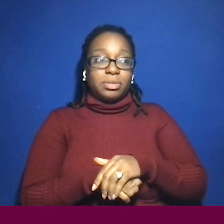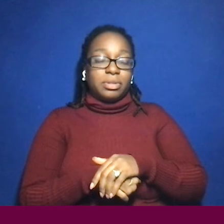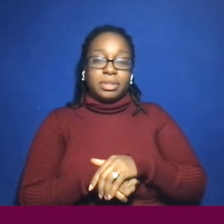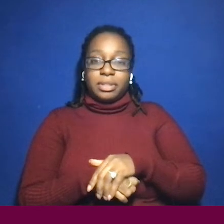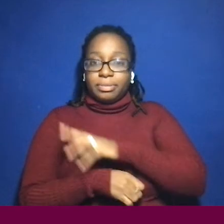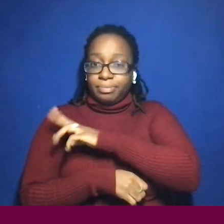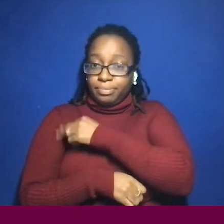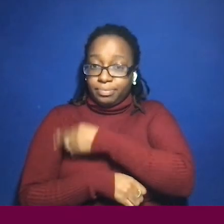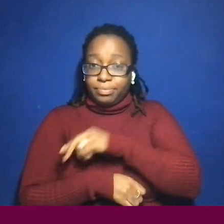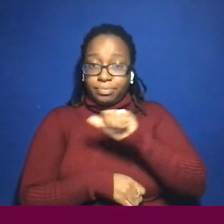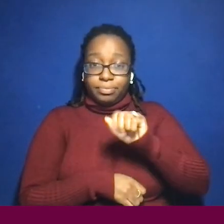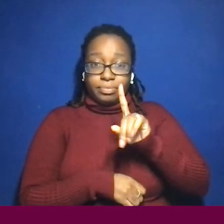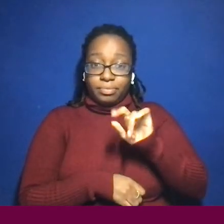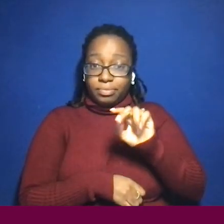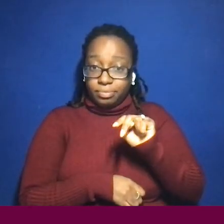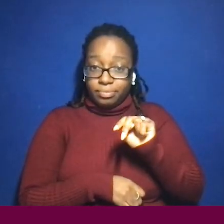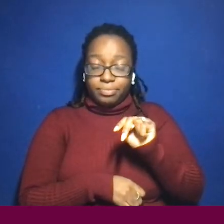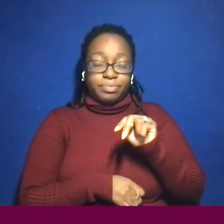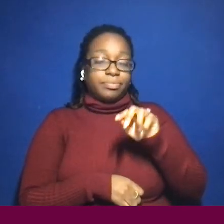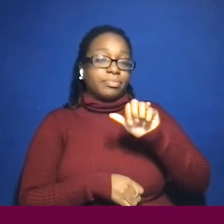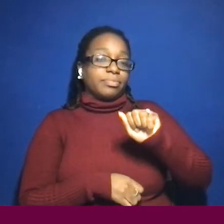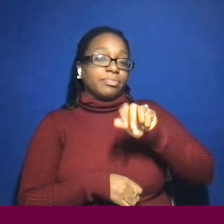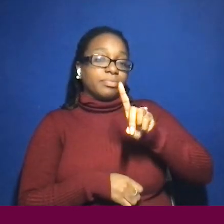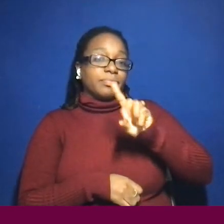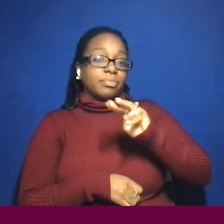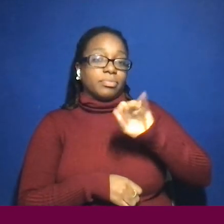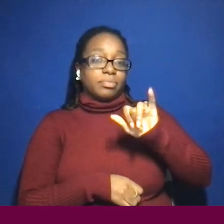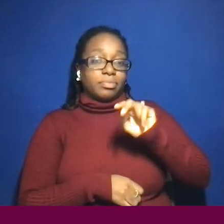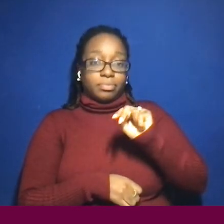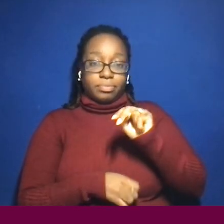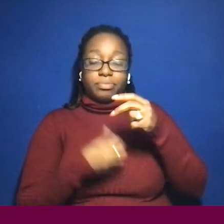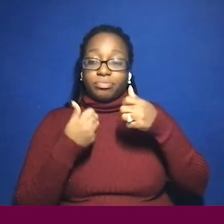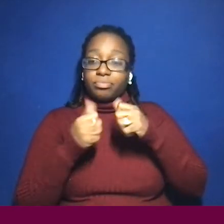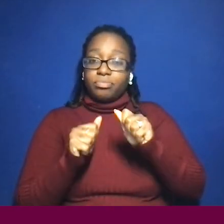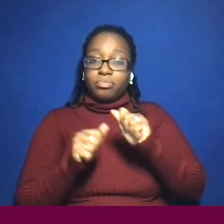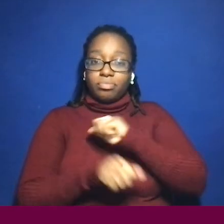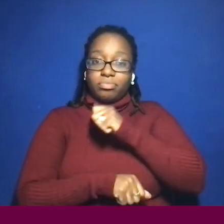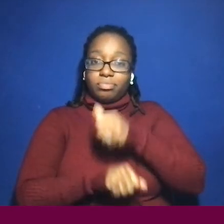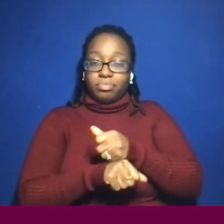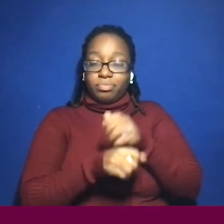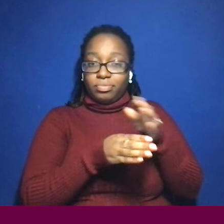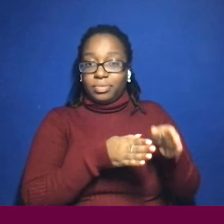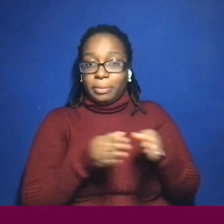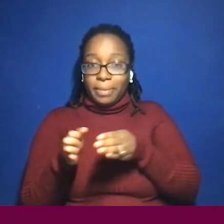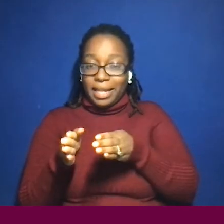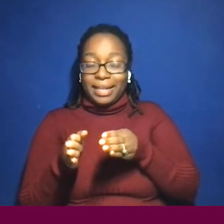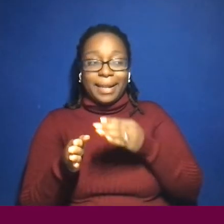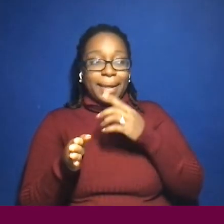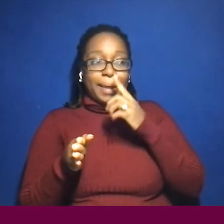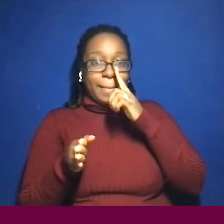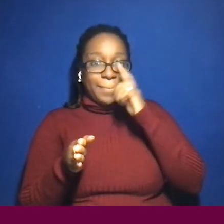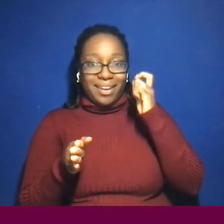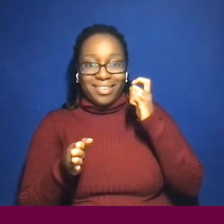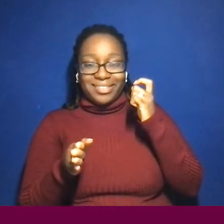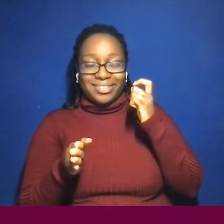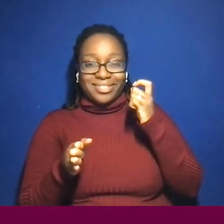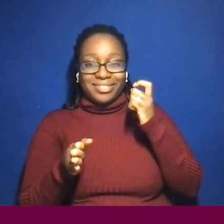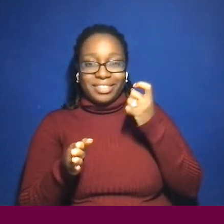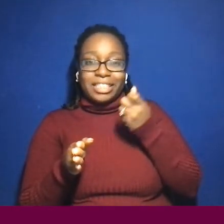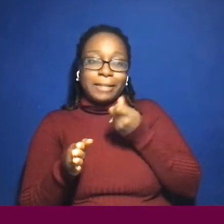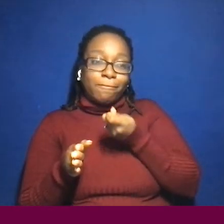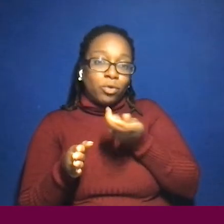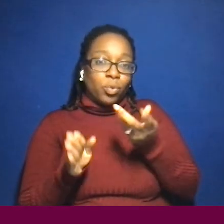together to, and ethicist, I should say, to make these plans because there were so few examples